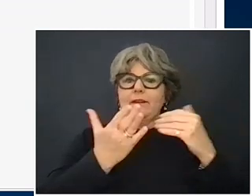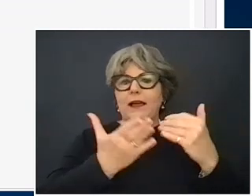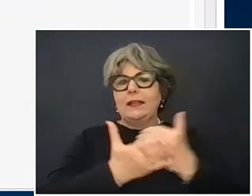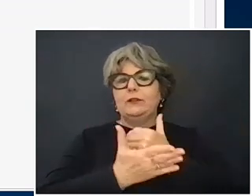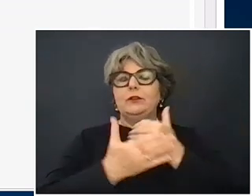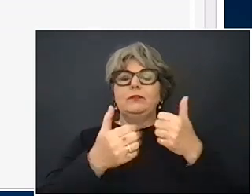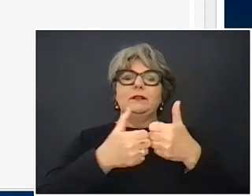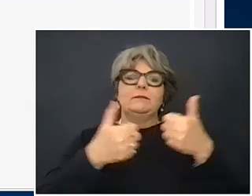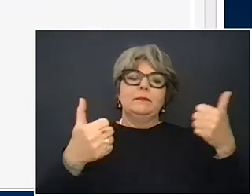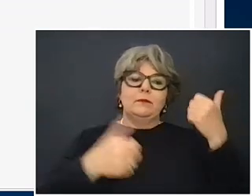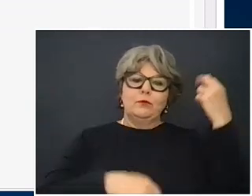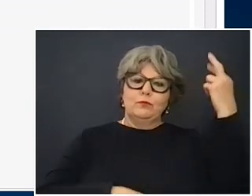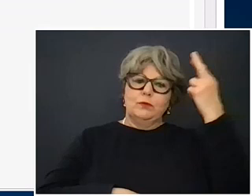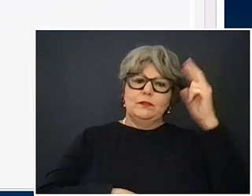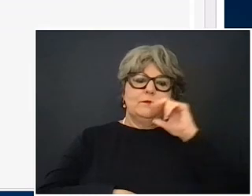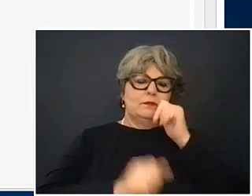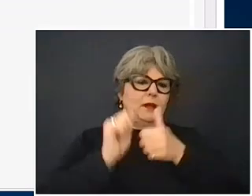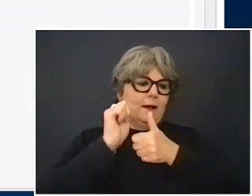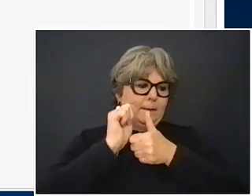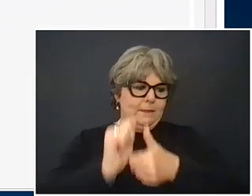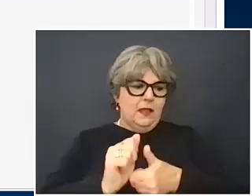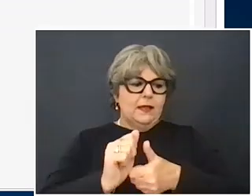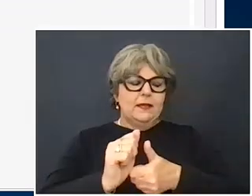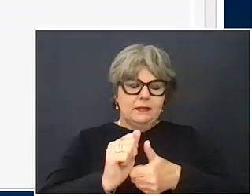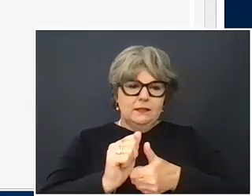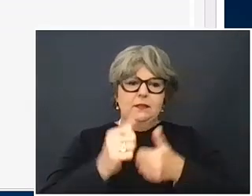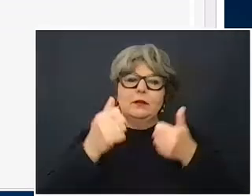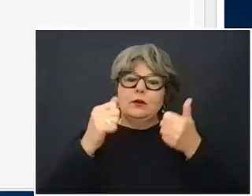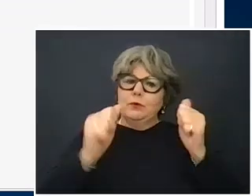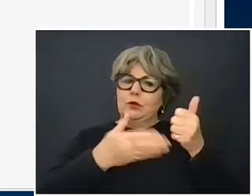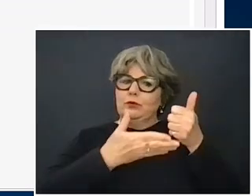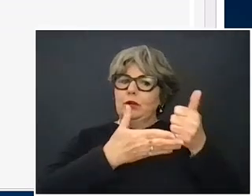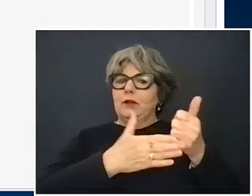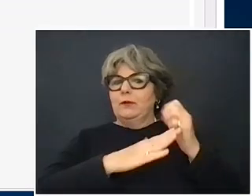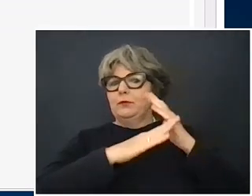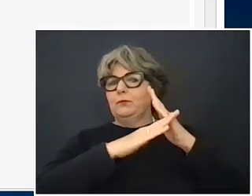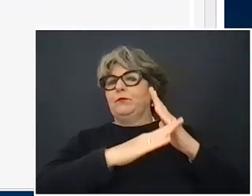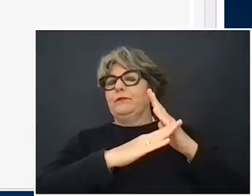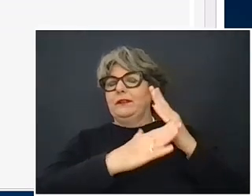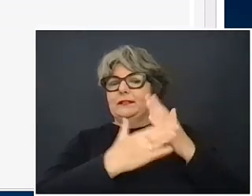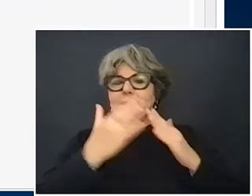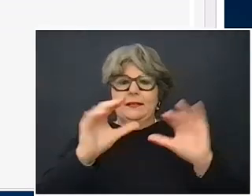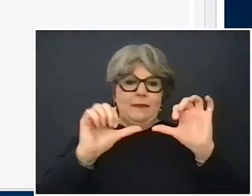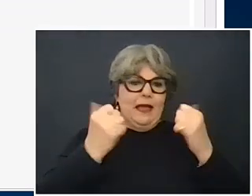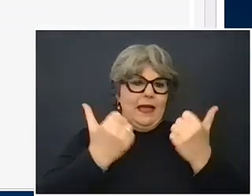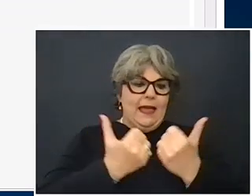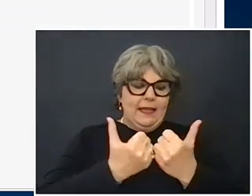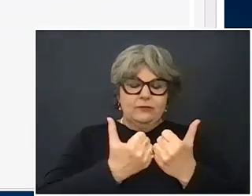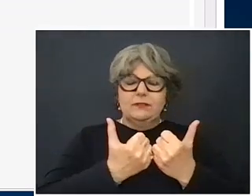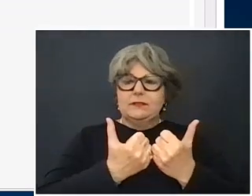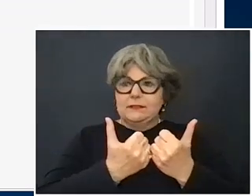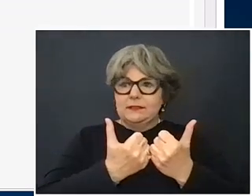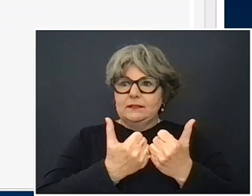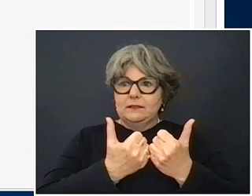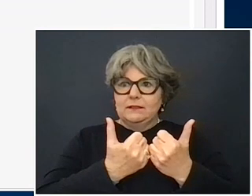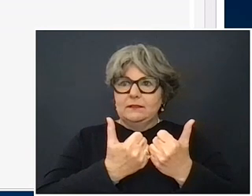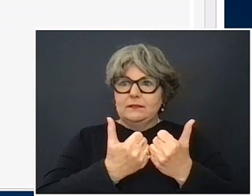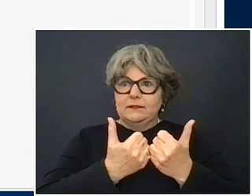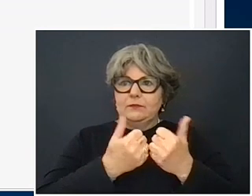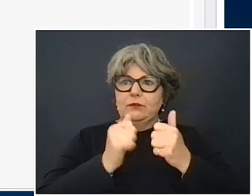for noncompliance. So we're trying to help prevent some agency just trying to extend that time based on this.